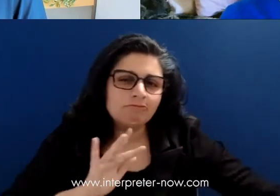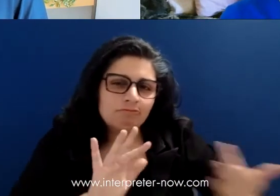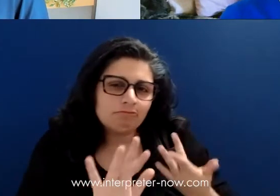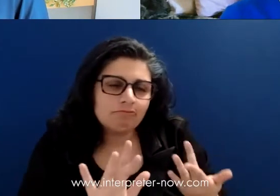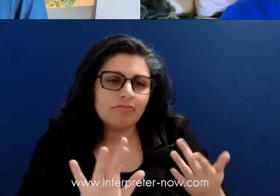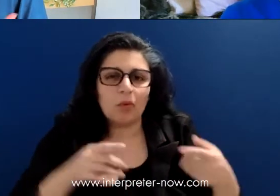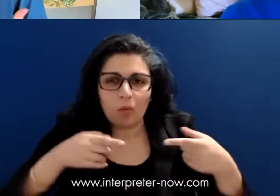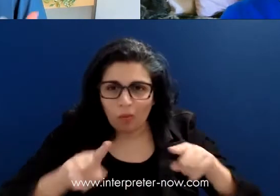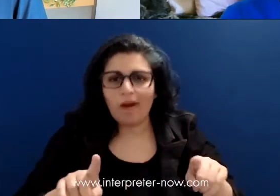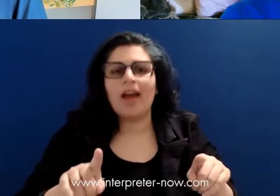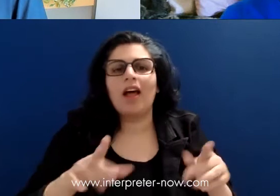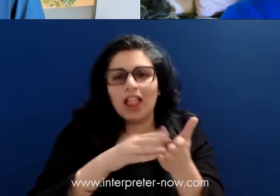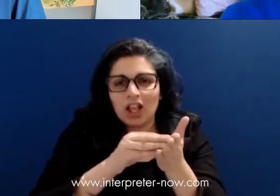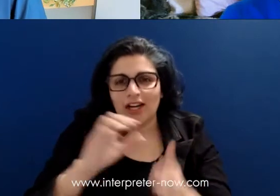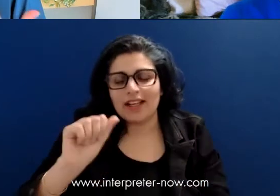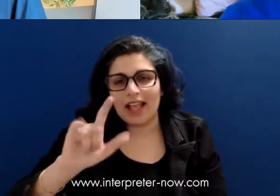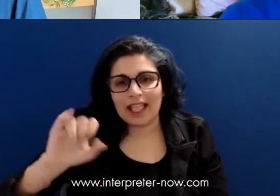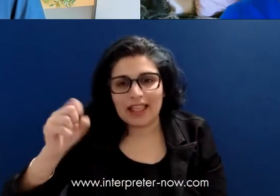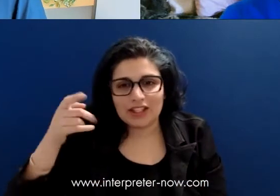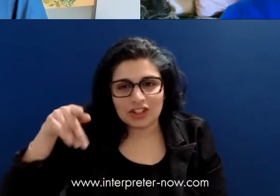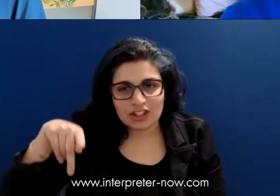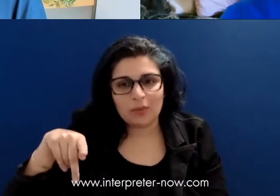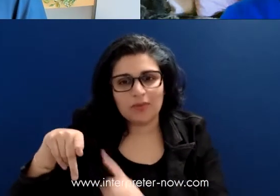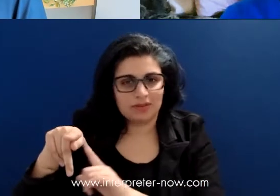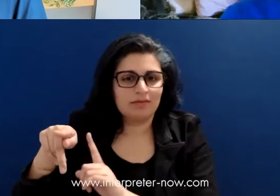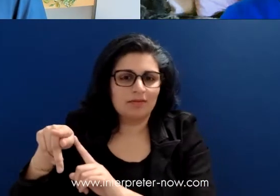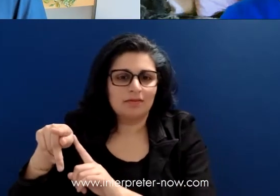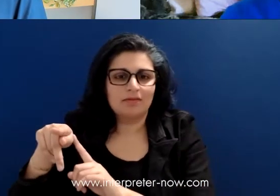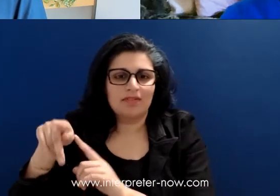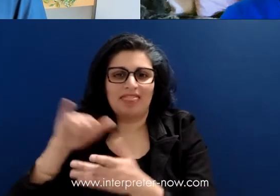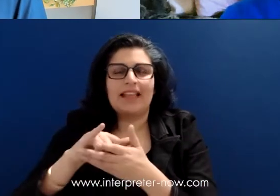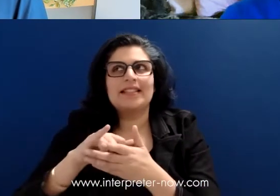our guests, and of course, allyship is empathy in action.